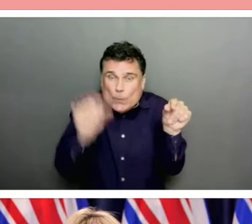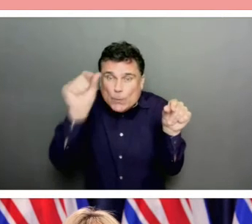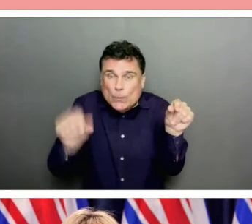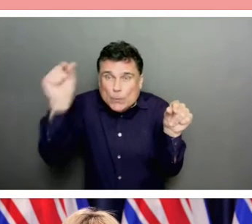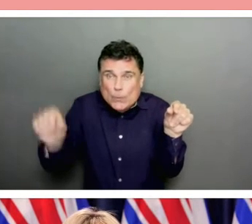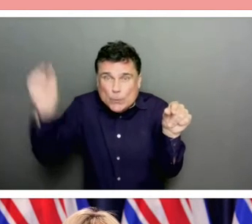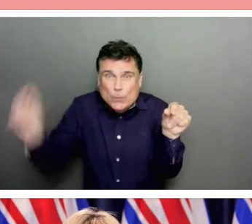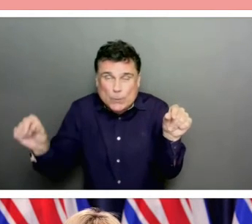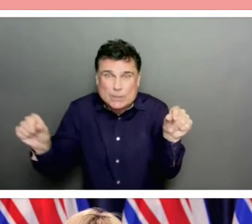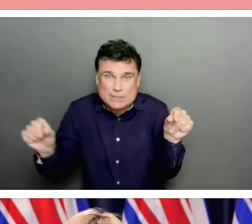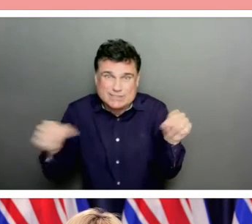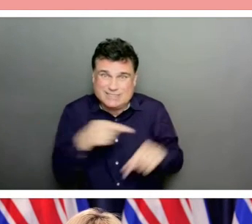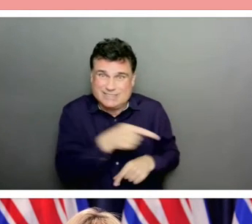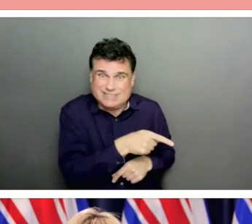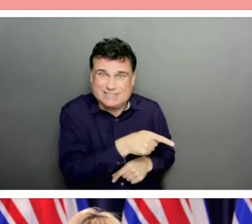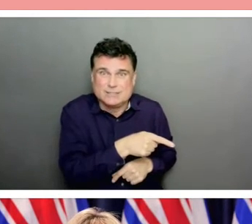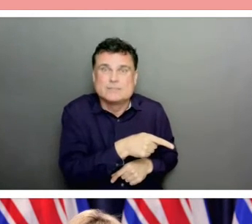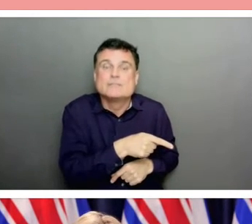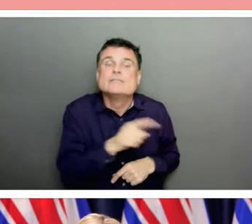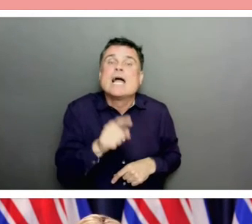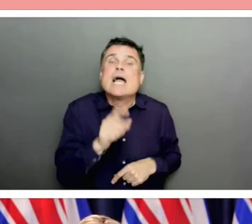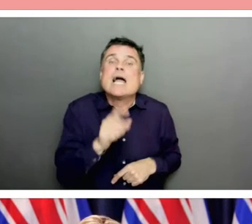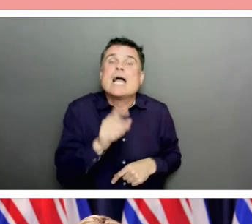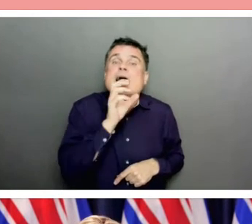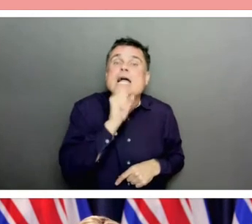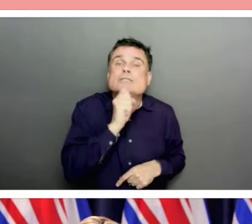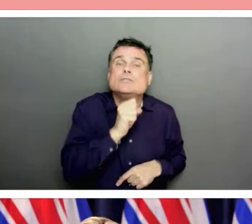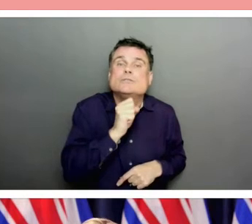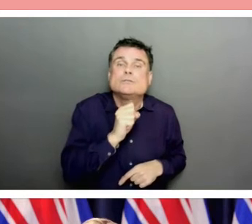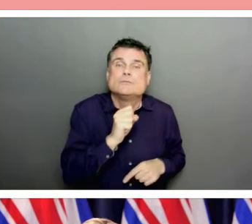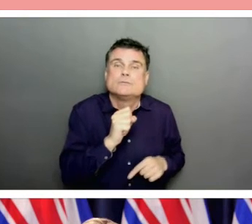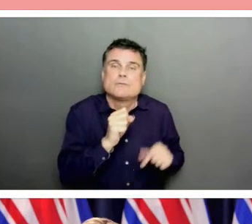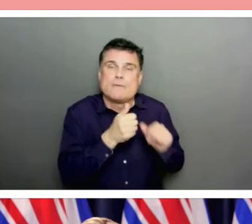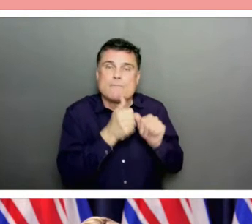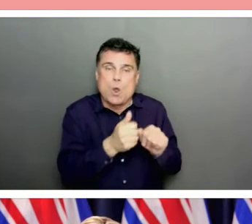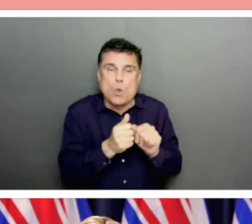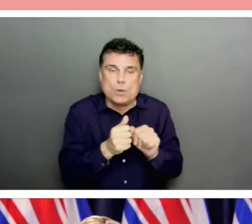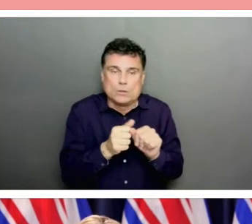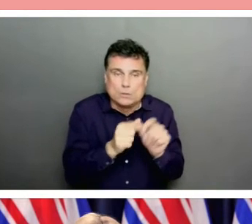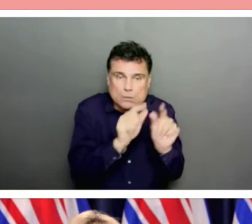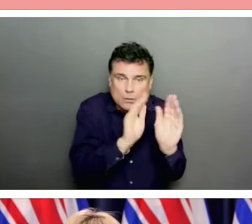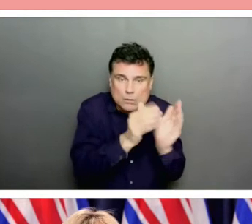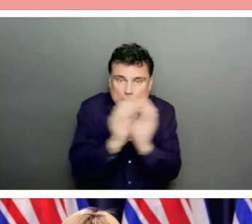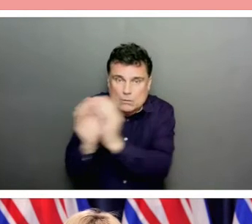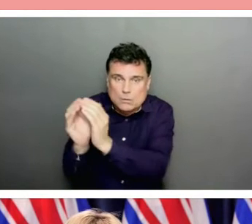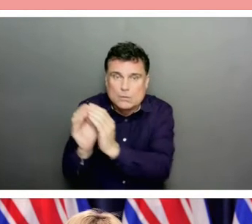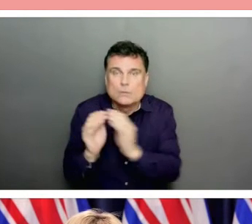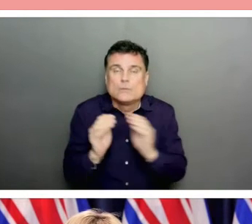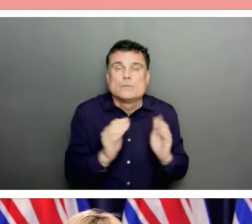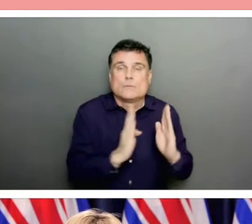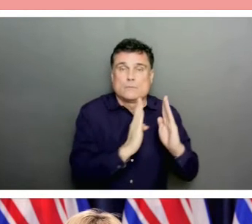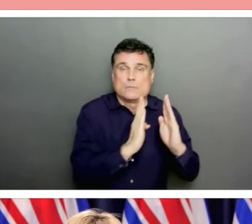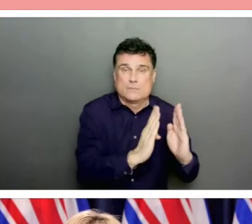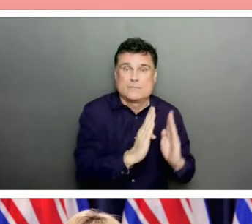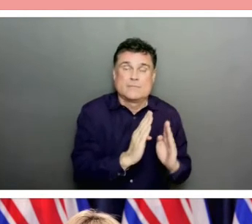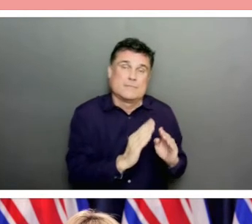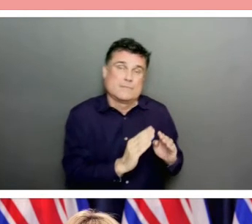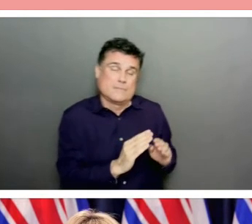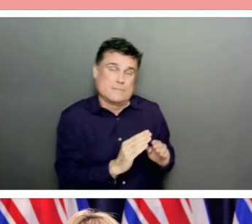that age group in our population. So for under age 10, about 10 per cent of our population in BC are